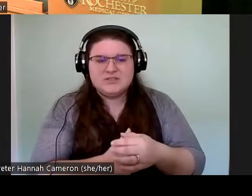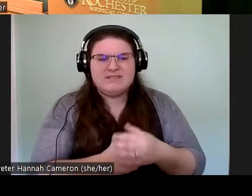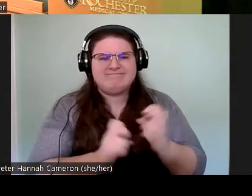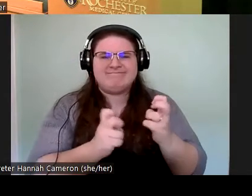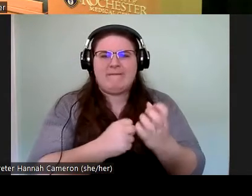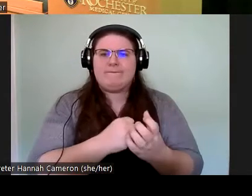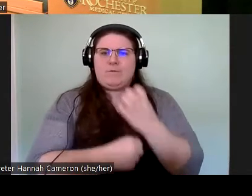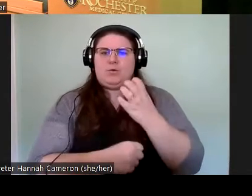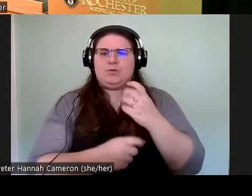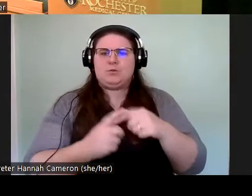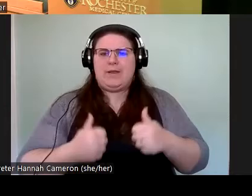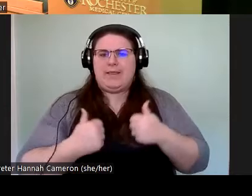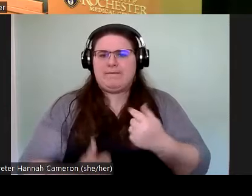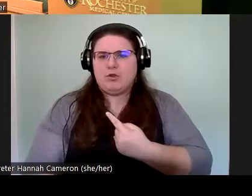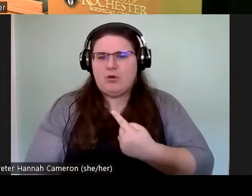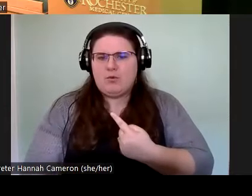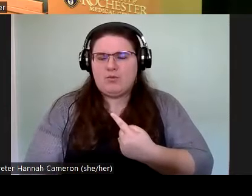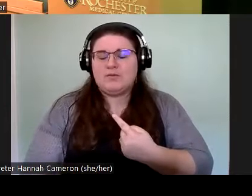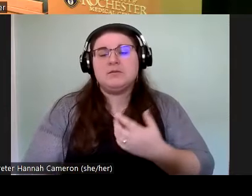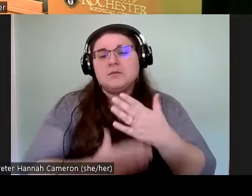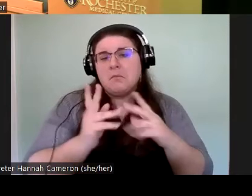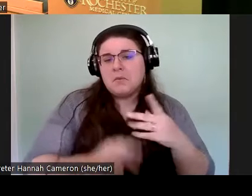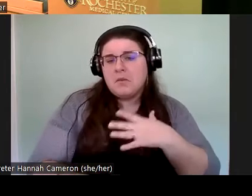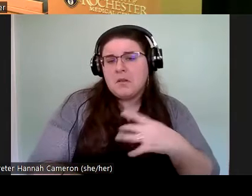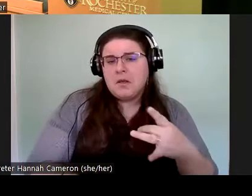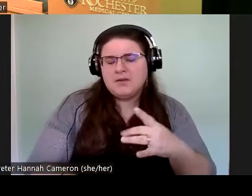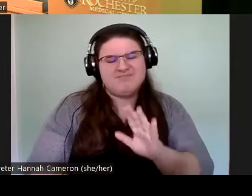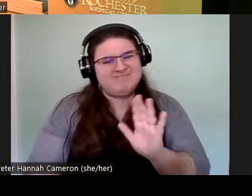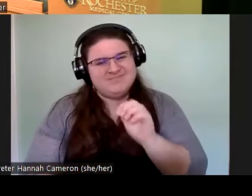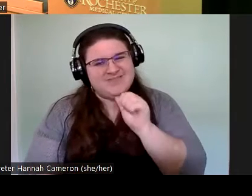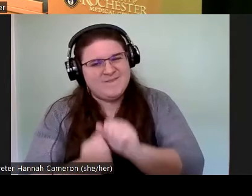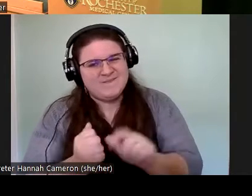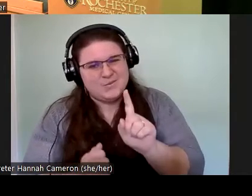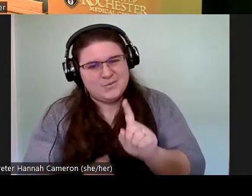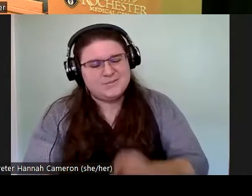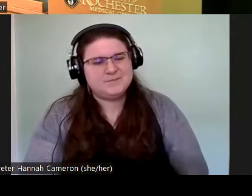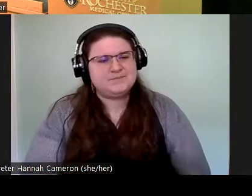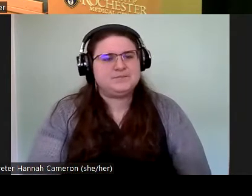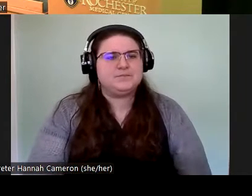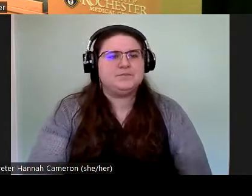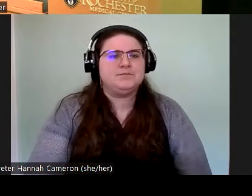love but not everyone does so what they found from a lot of the research is that when you are